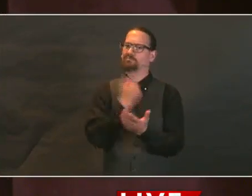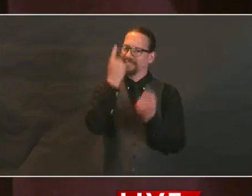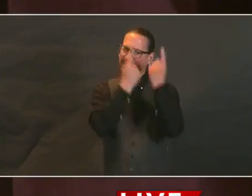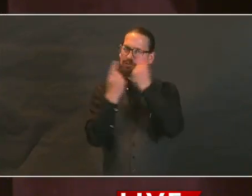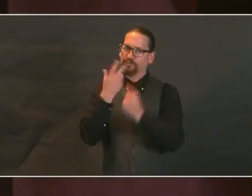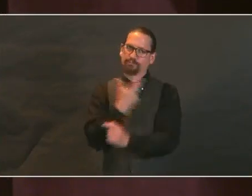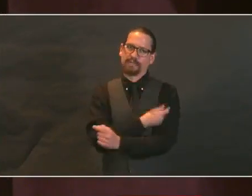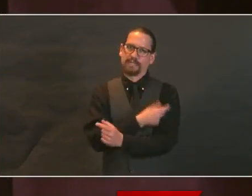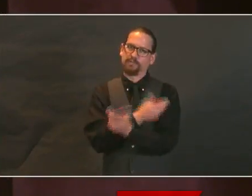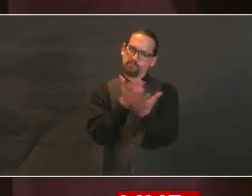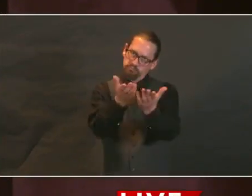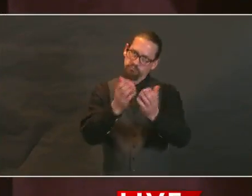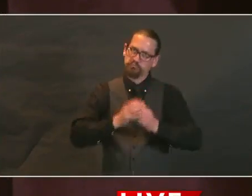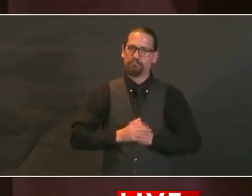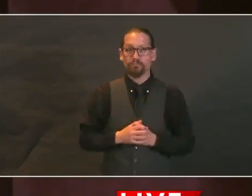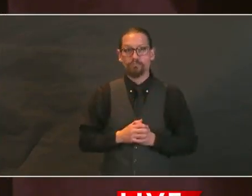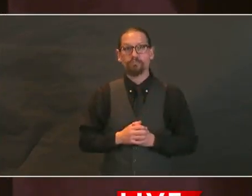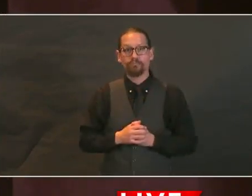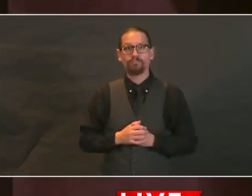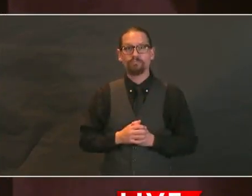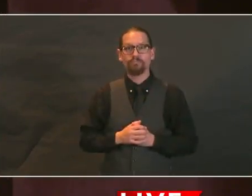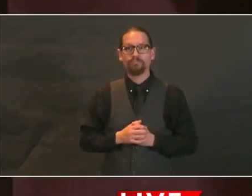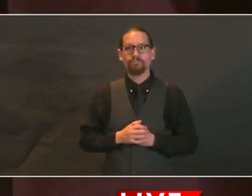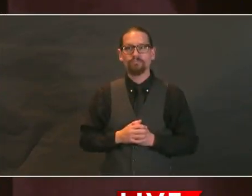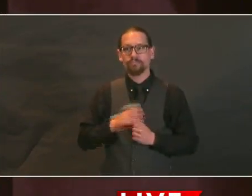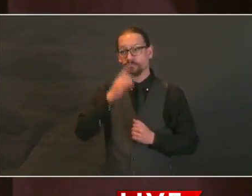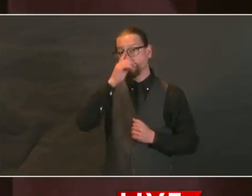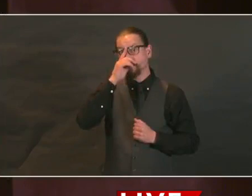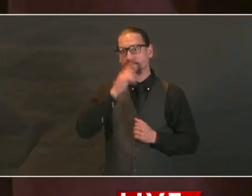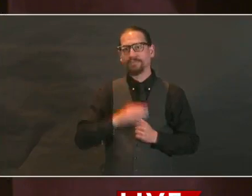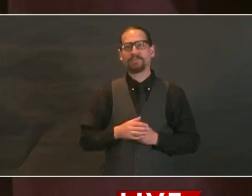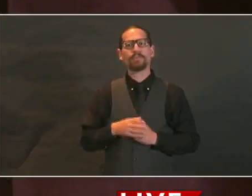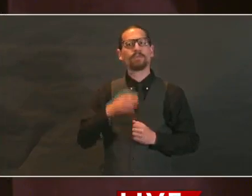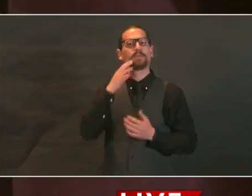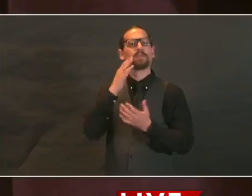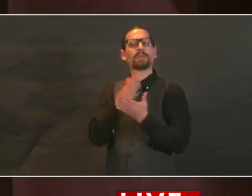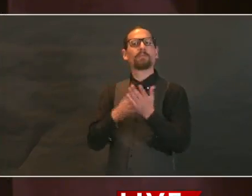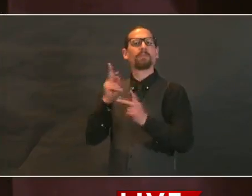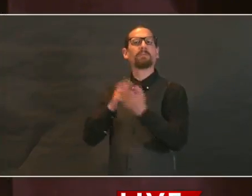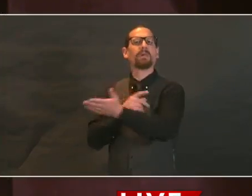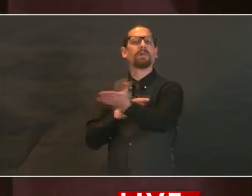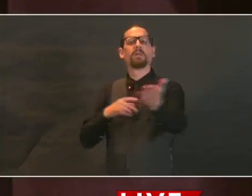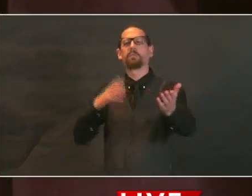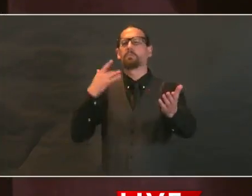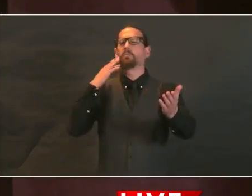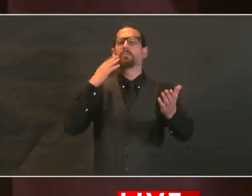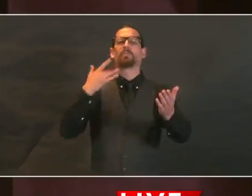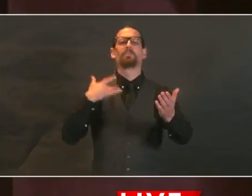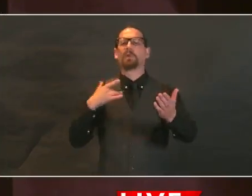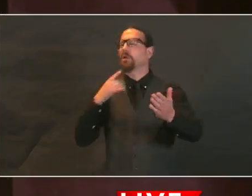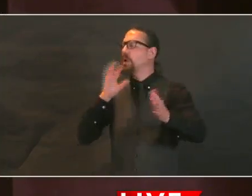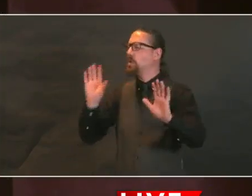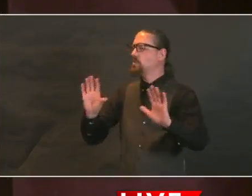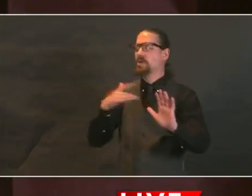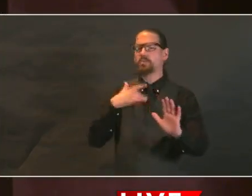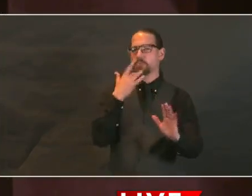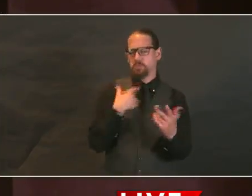YET BEEN VACCINATED. ARE AT RISK OF GETTING HOSPITALIZED. THERE ARE SOME PEOPLE WHO WANT